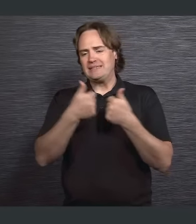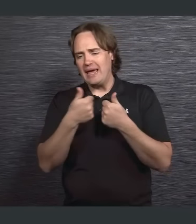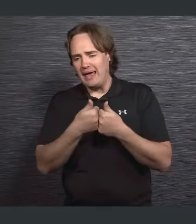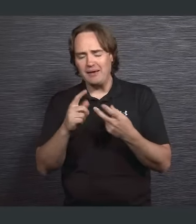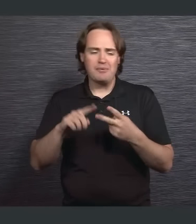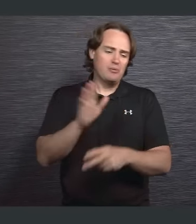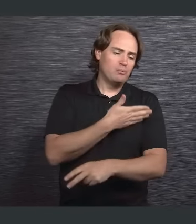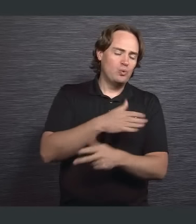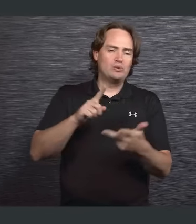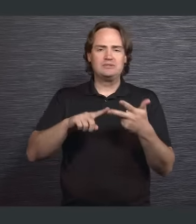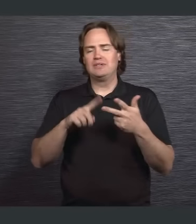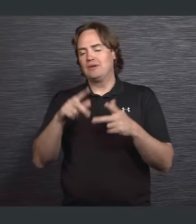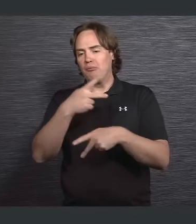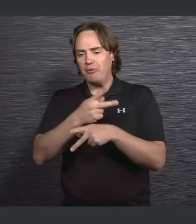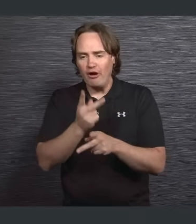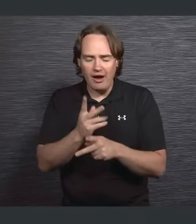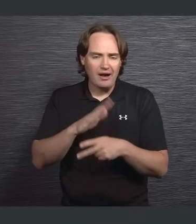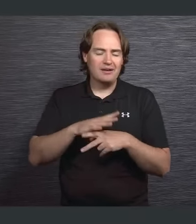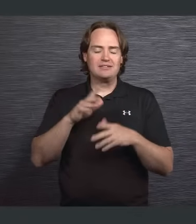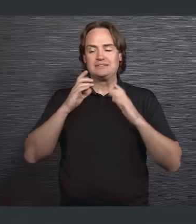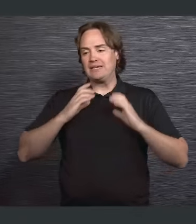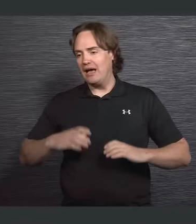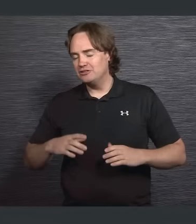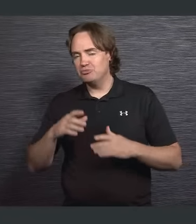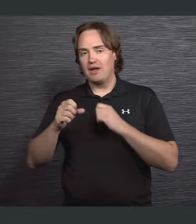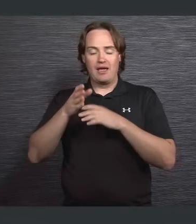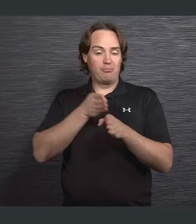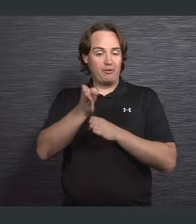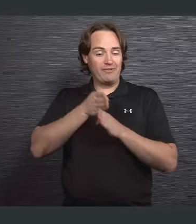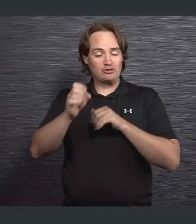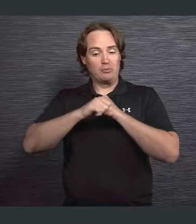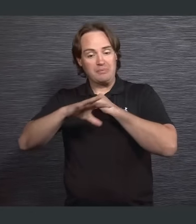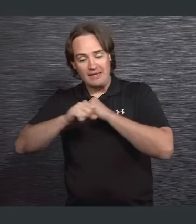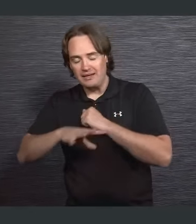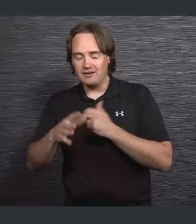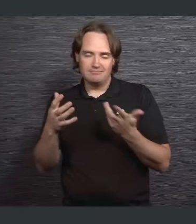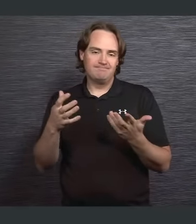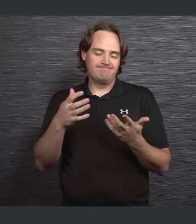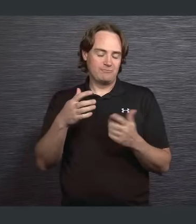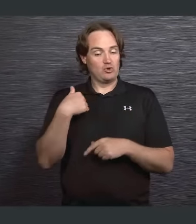consumer products, and even professional media. At Epic, we're really passionate about cars